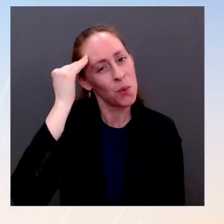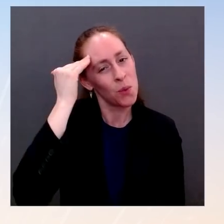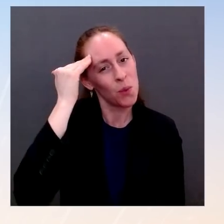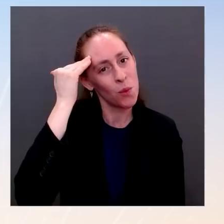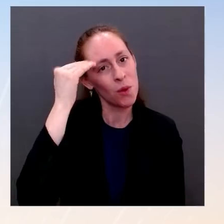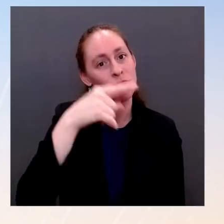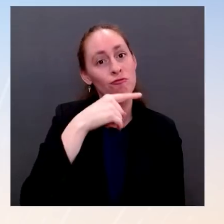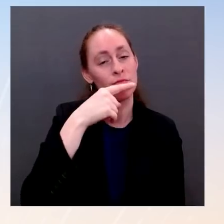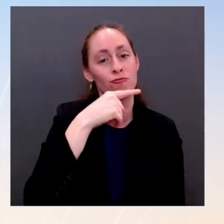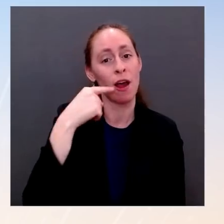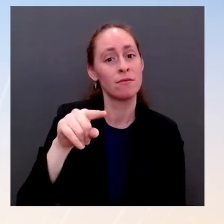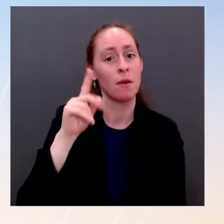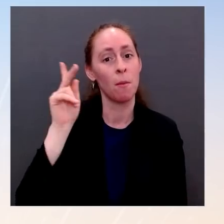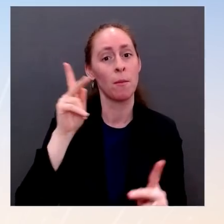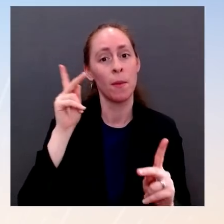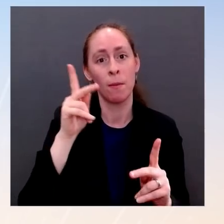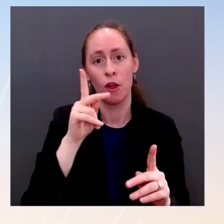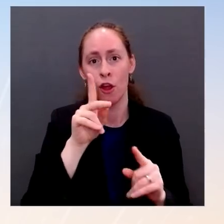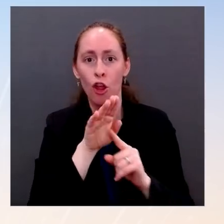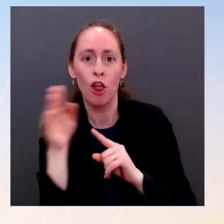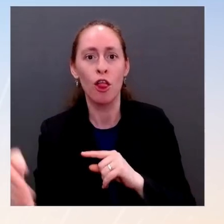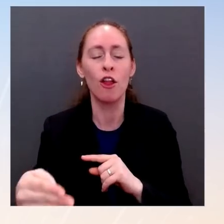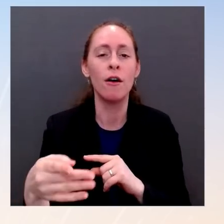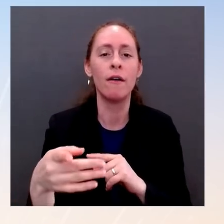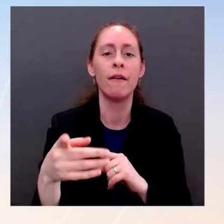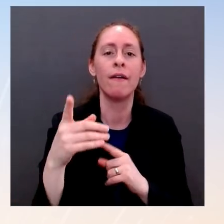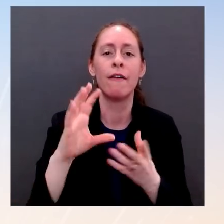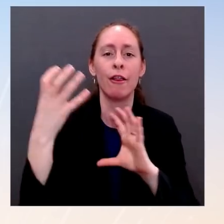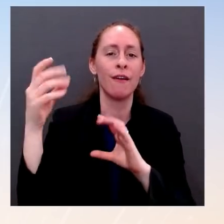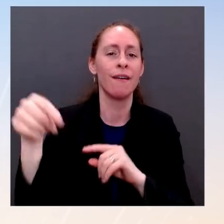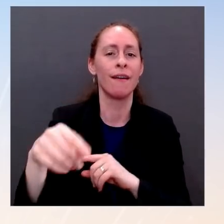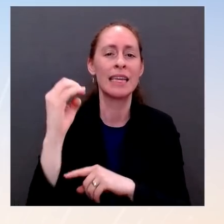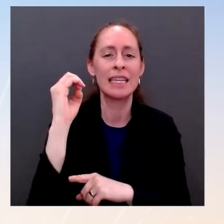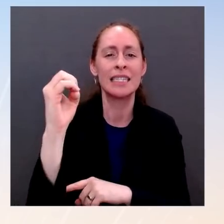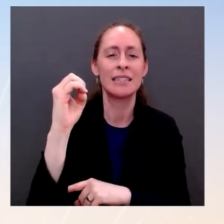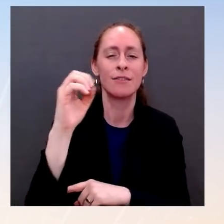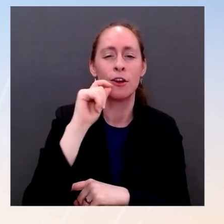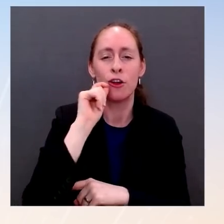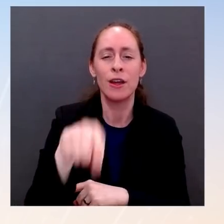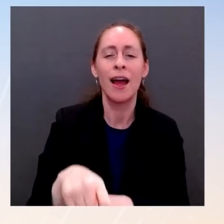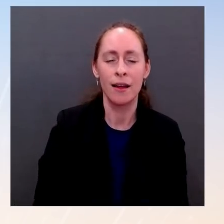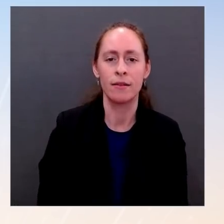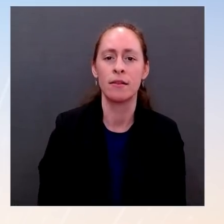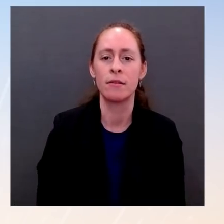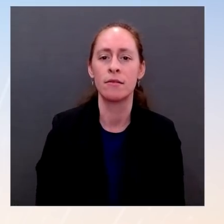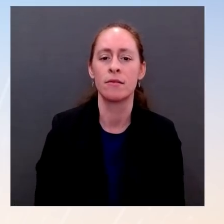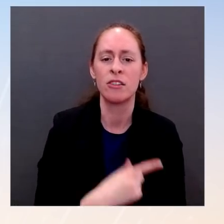and to create these pretexts for some time now. But certainly, we continue to watch closely. Go ahead.